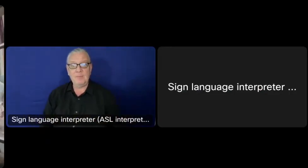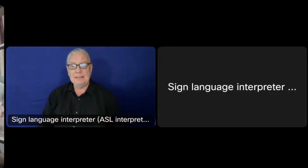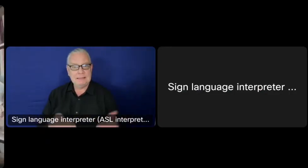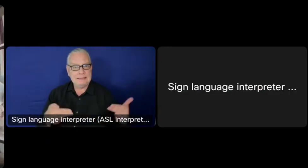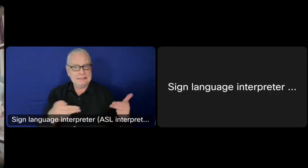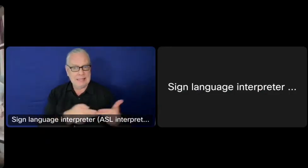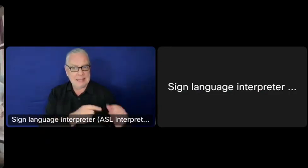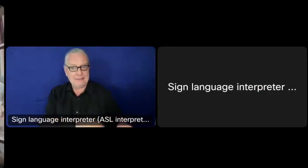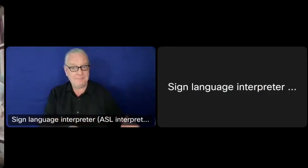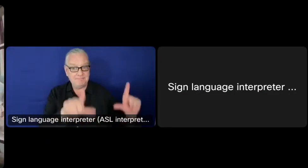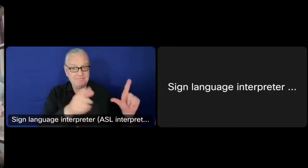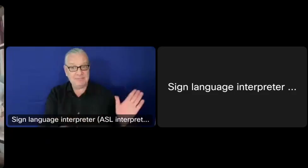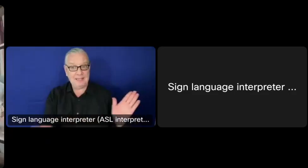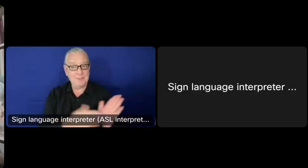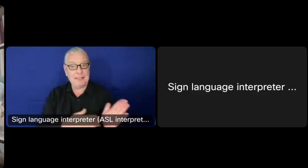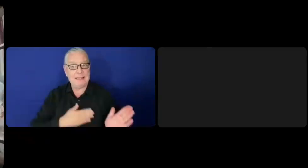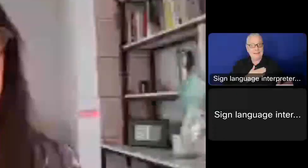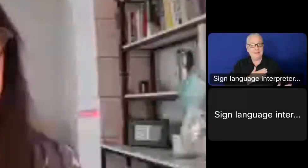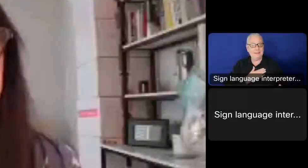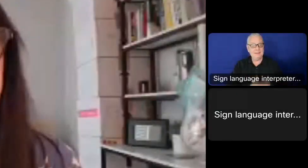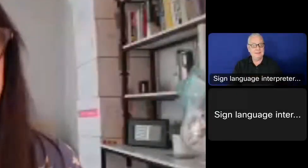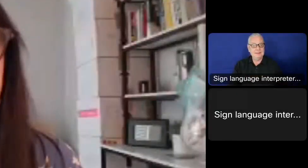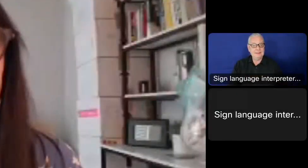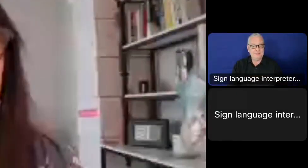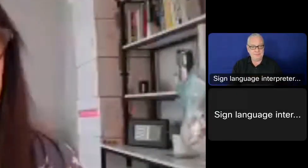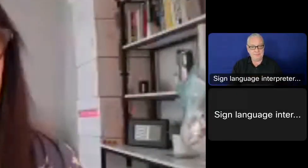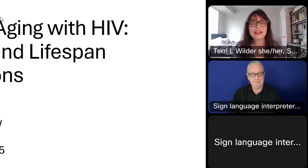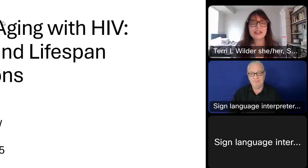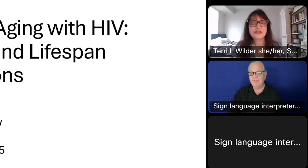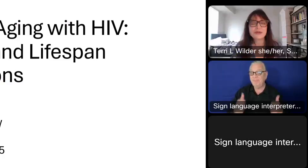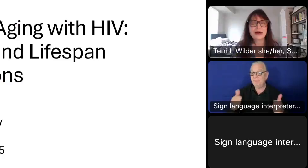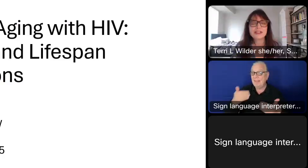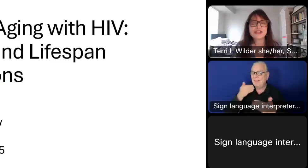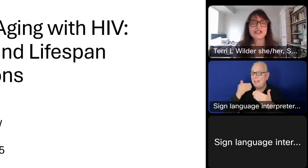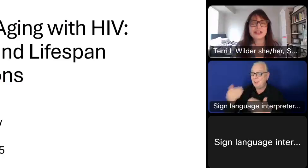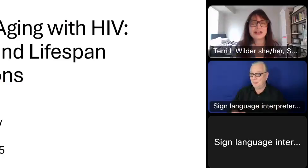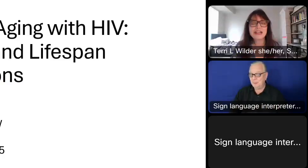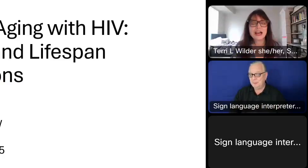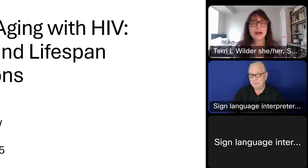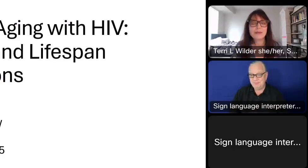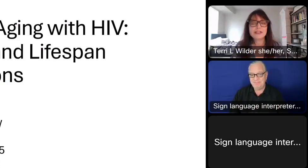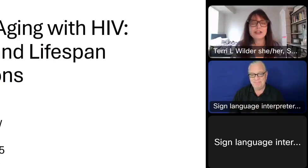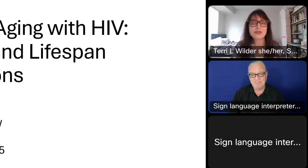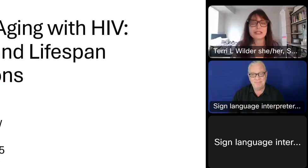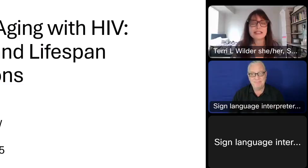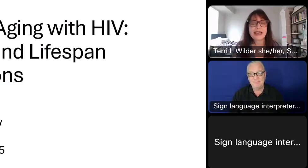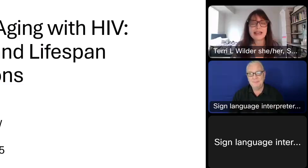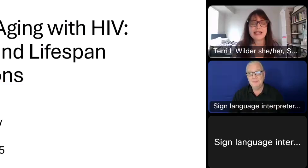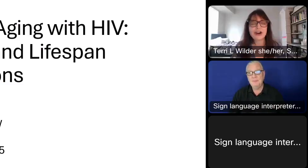to be brought back up. Great. Thank you so much. So today